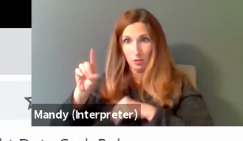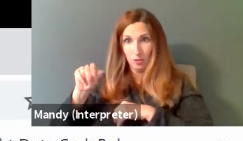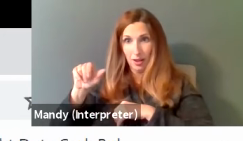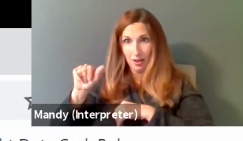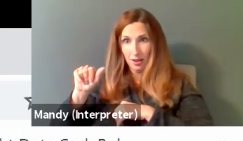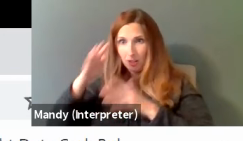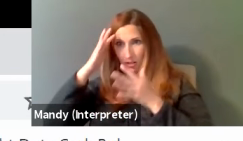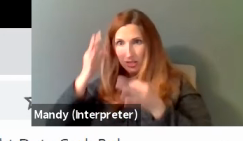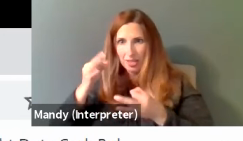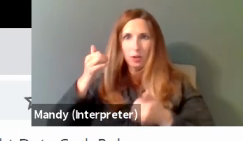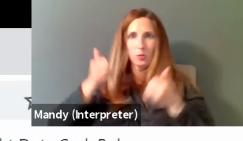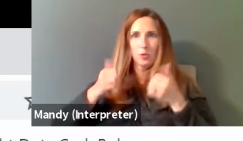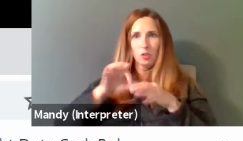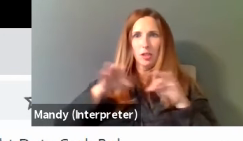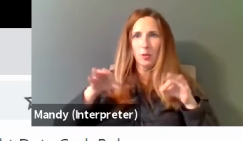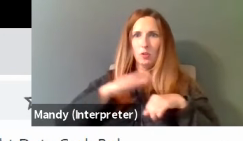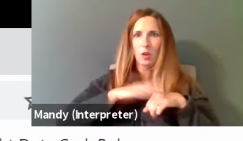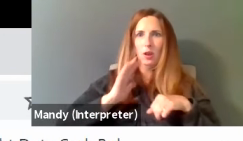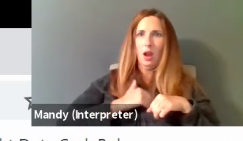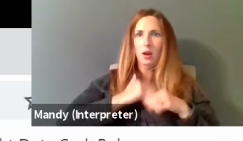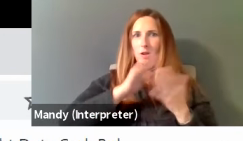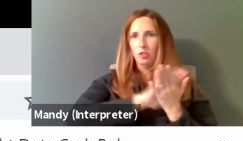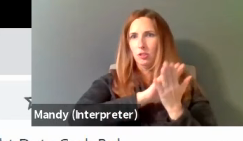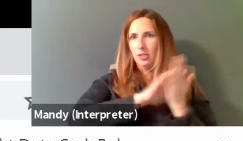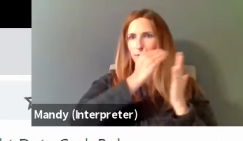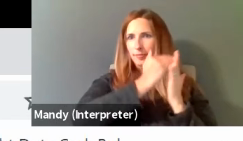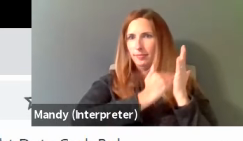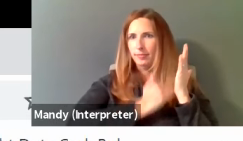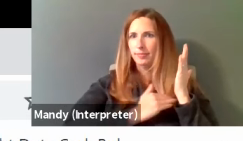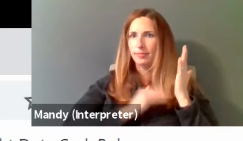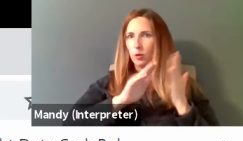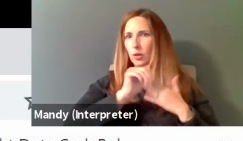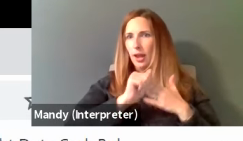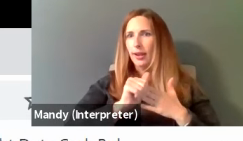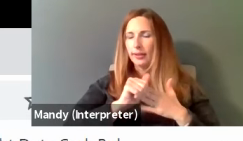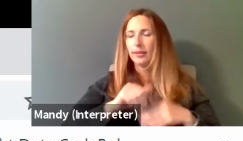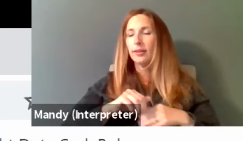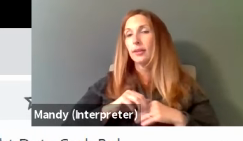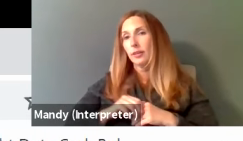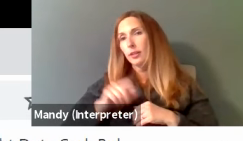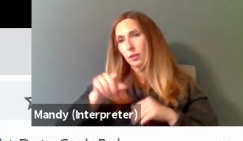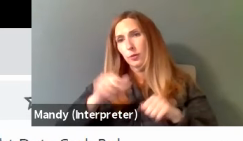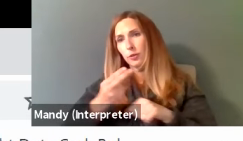what languages would go on your point to your language guide or you could use someone else's, quite frankly,